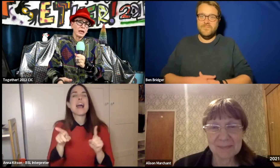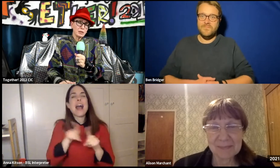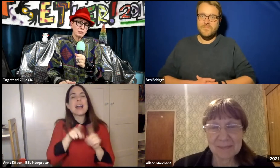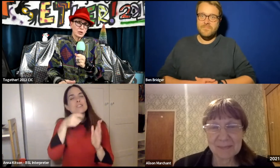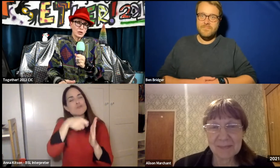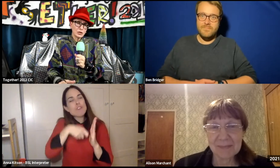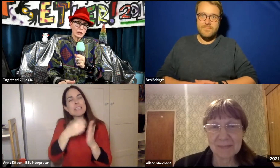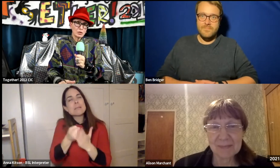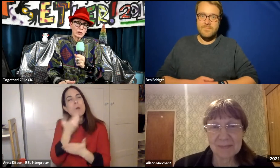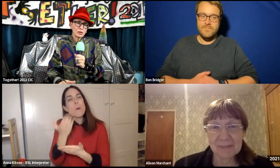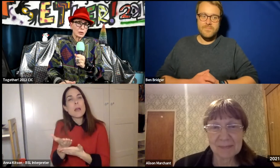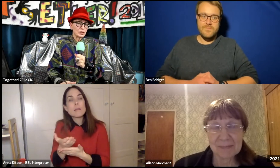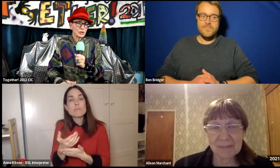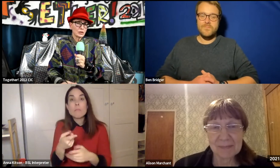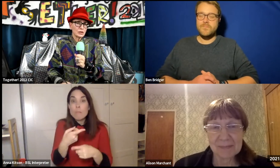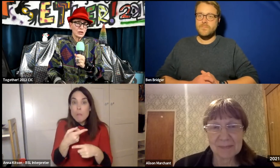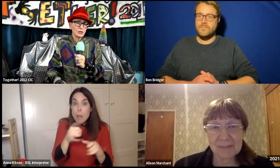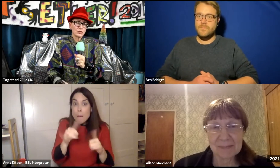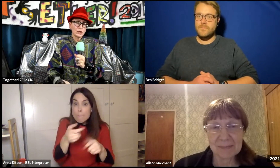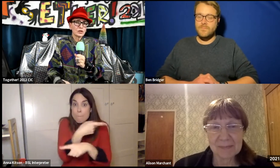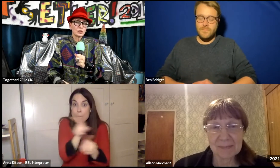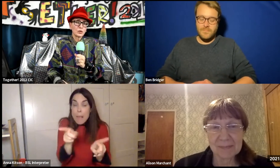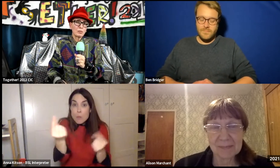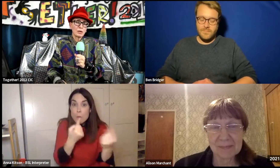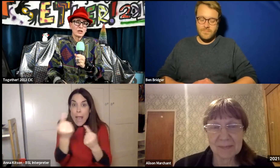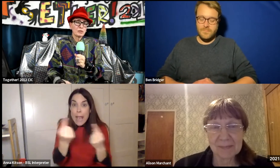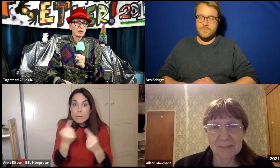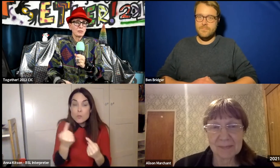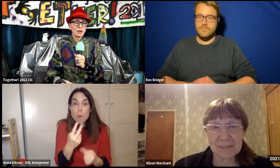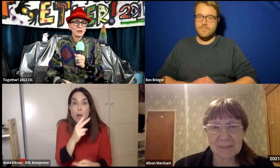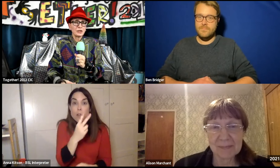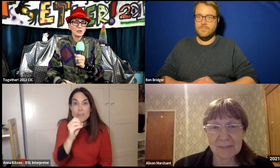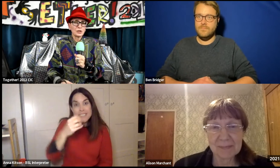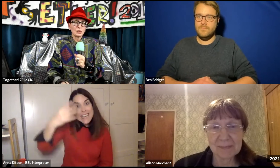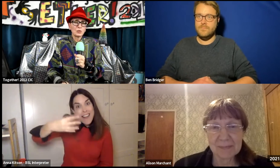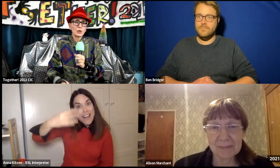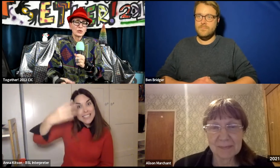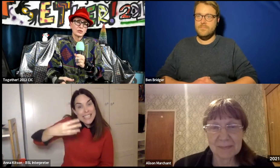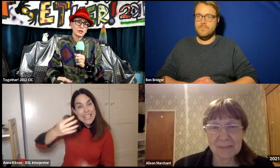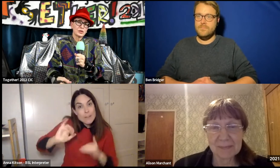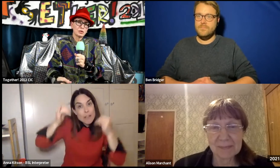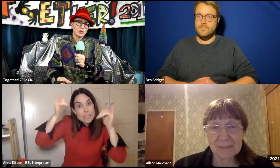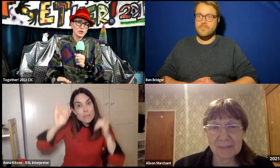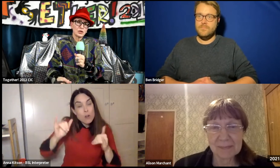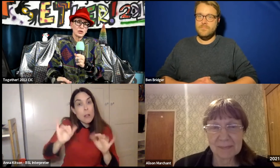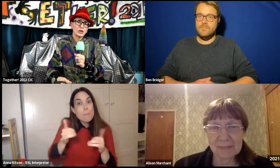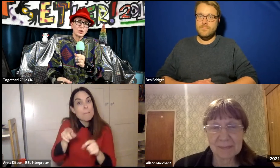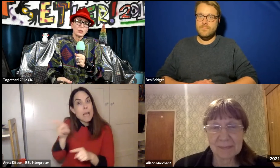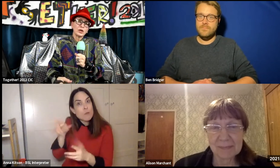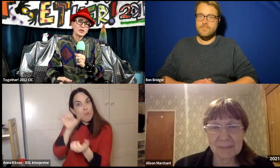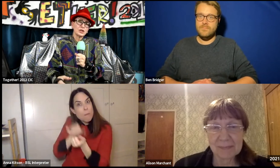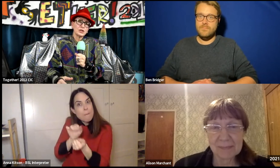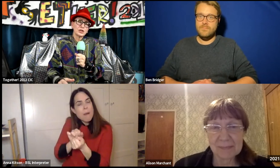Anybody who came to our 2019 festival may remember Alison's wonderful exhibition, where she had